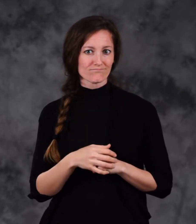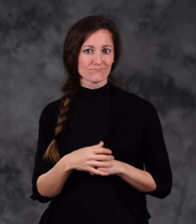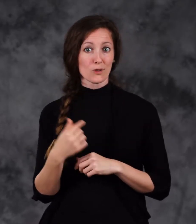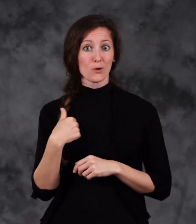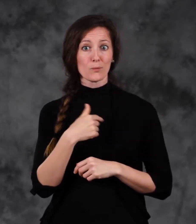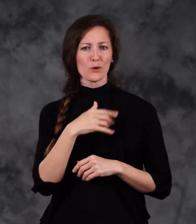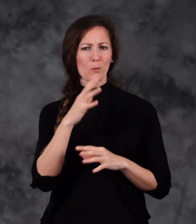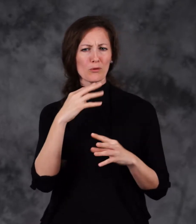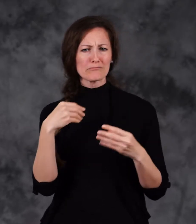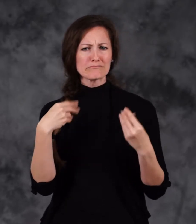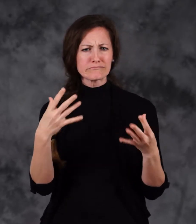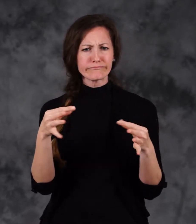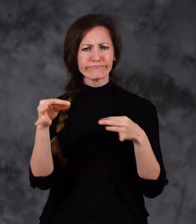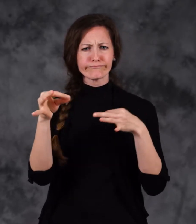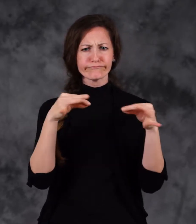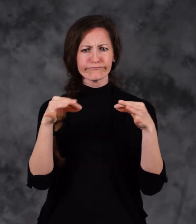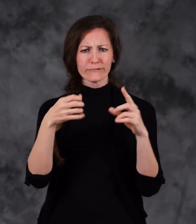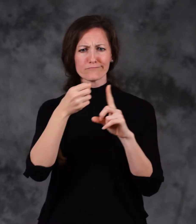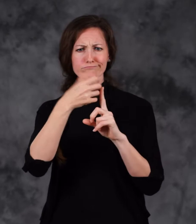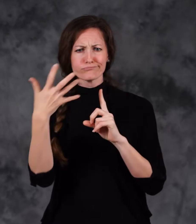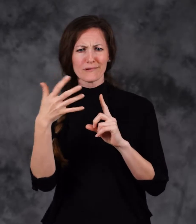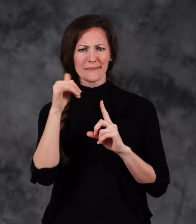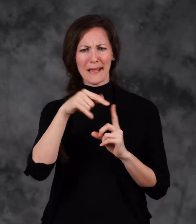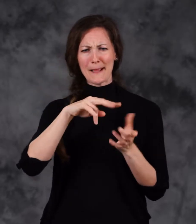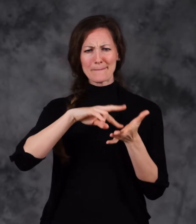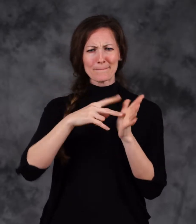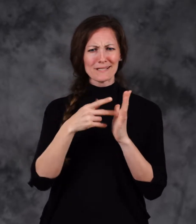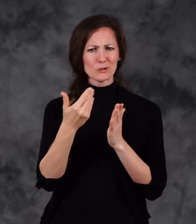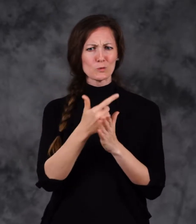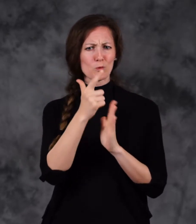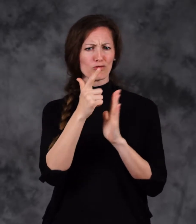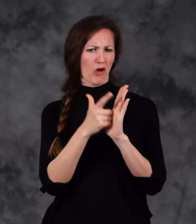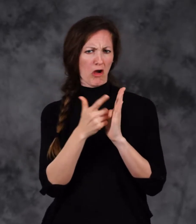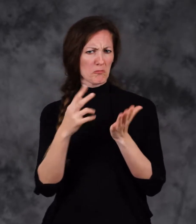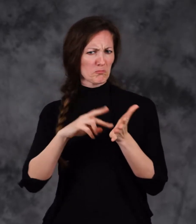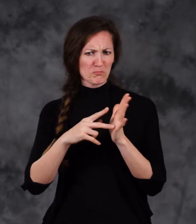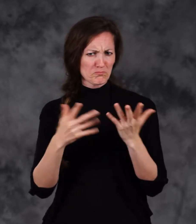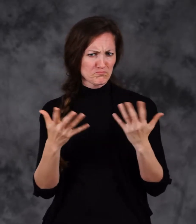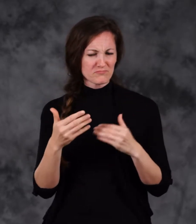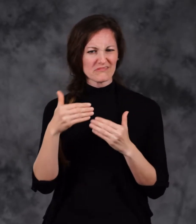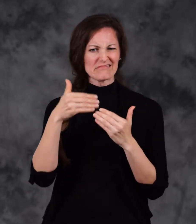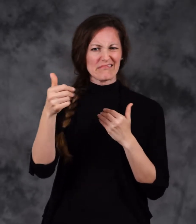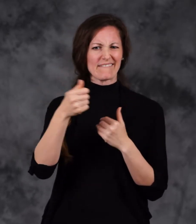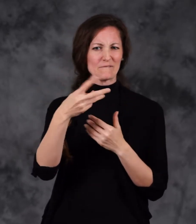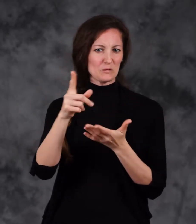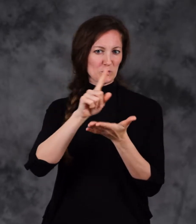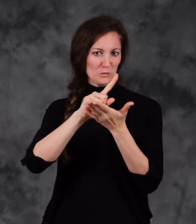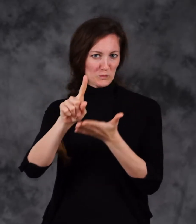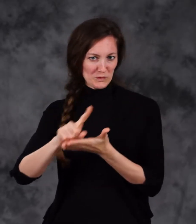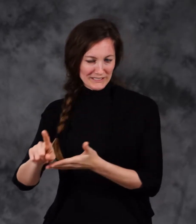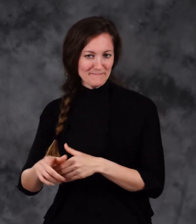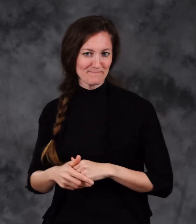We will provide more details about this new law in the next few weeks.